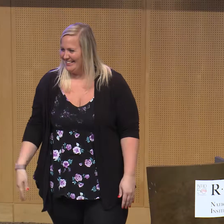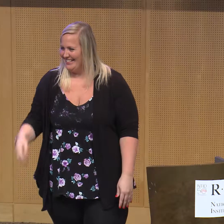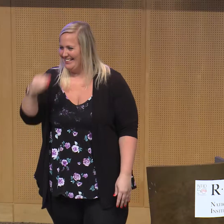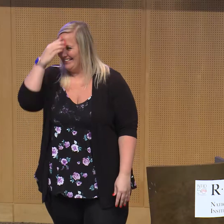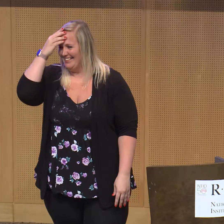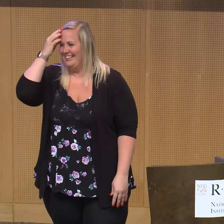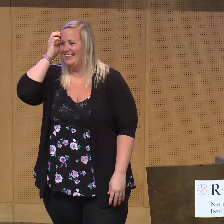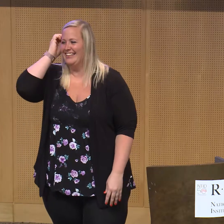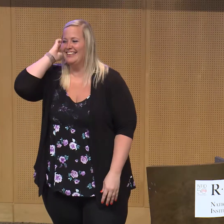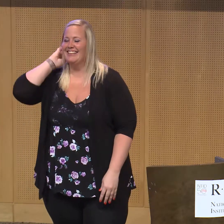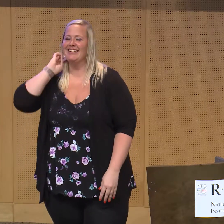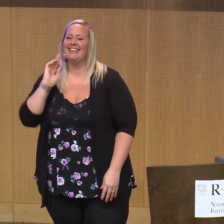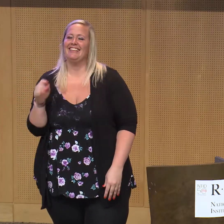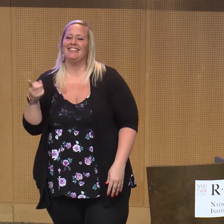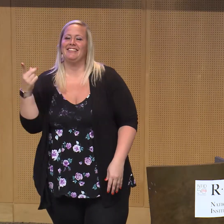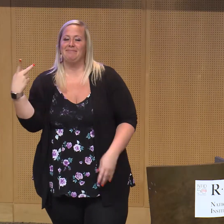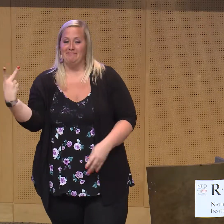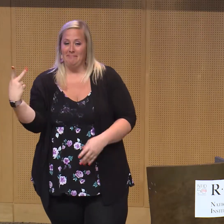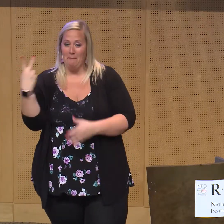Stand up, Lauren. Say hi.